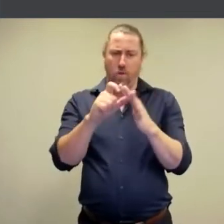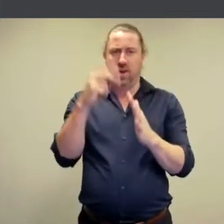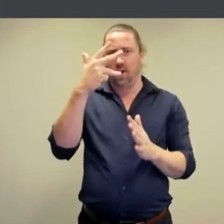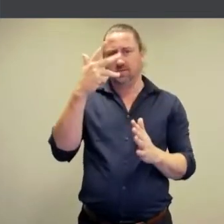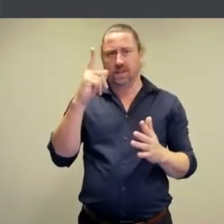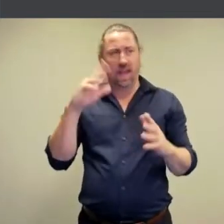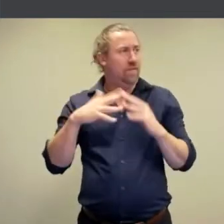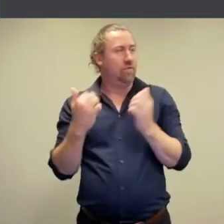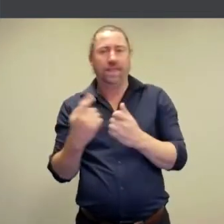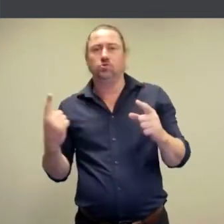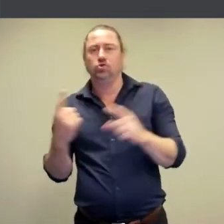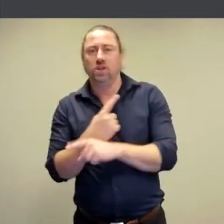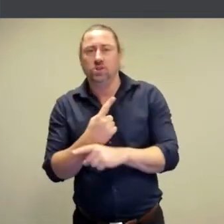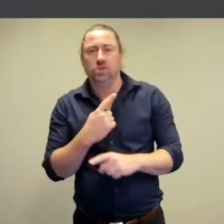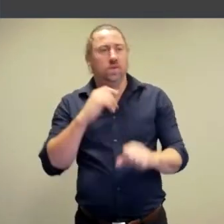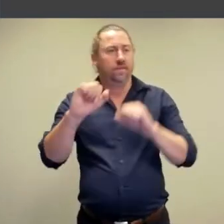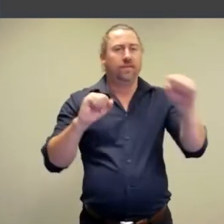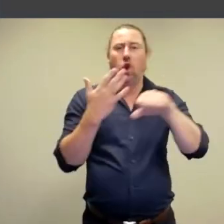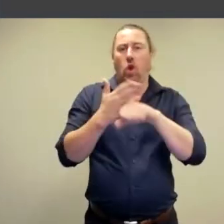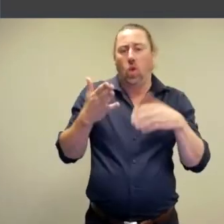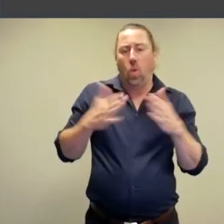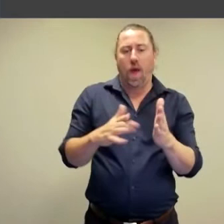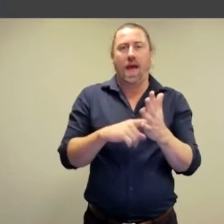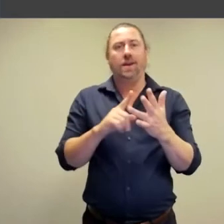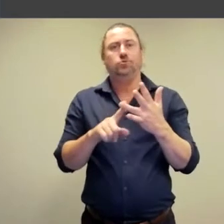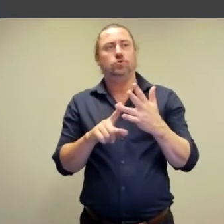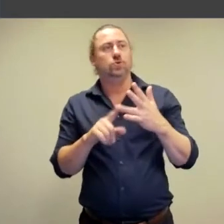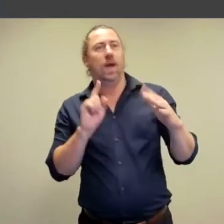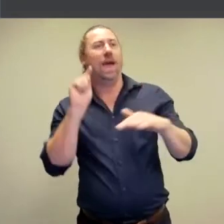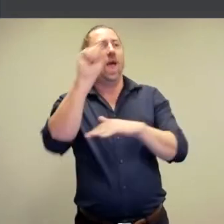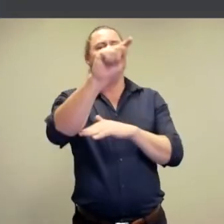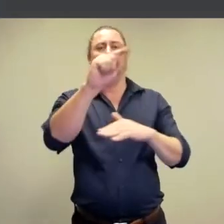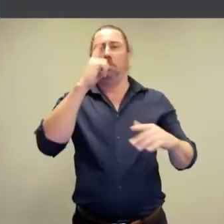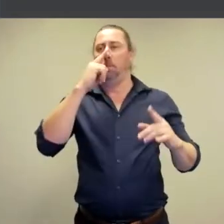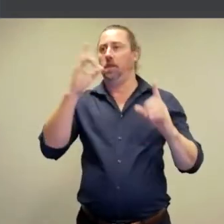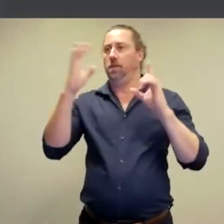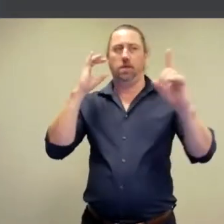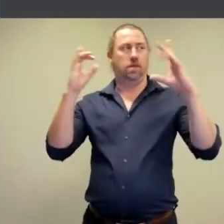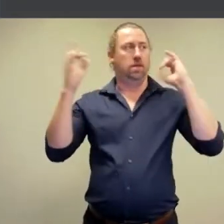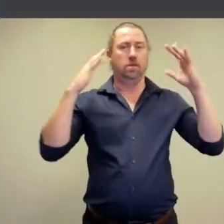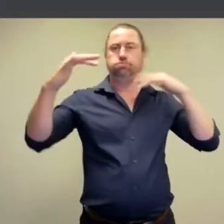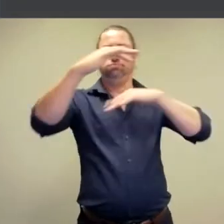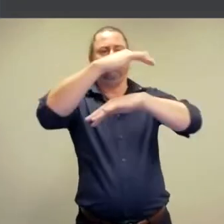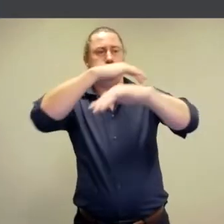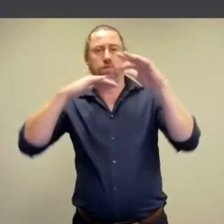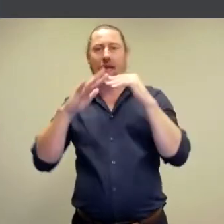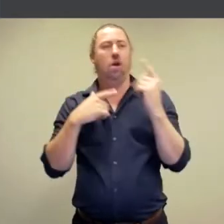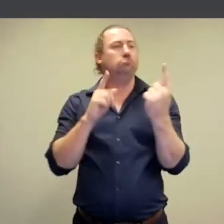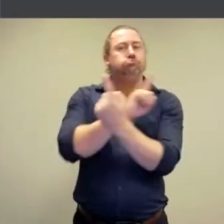we're all developing new ways of being in public space